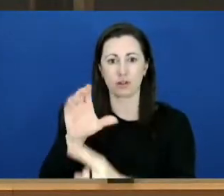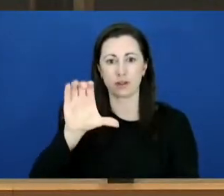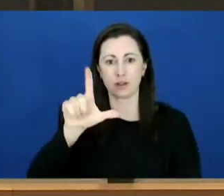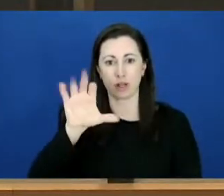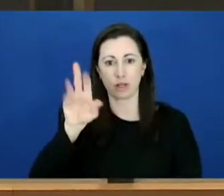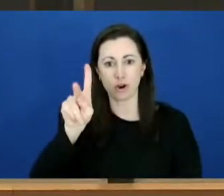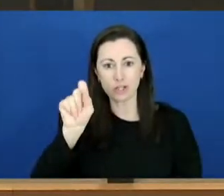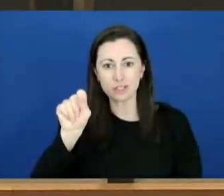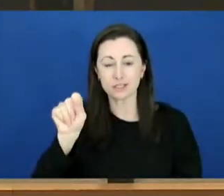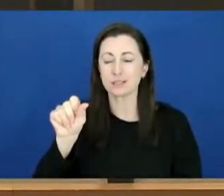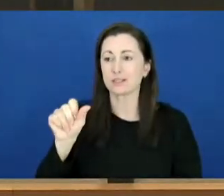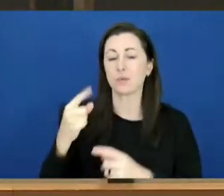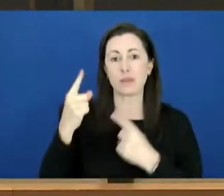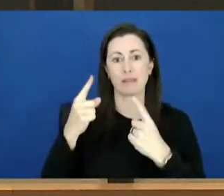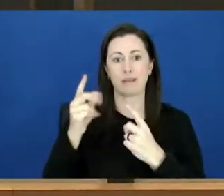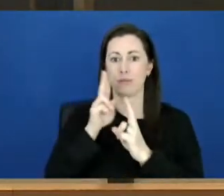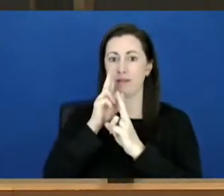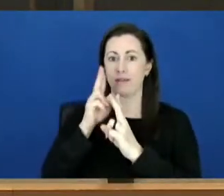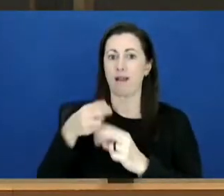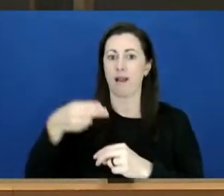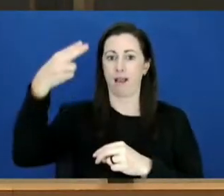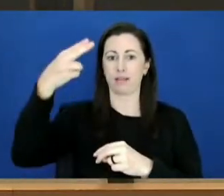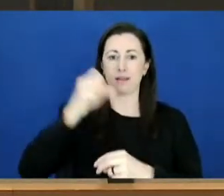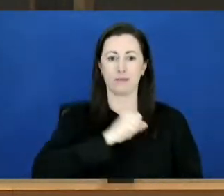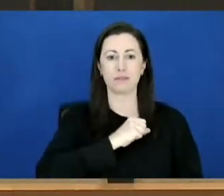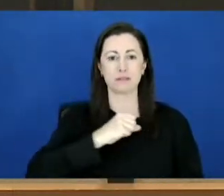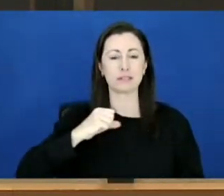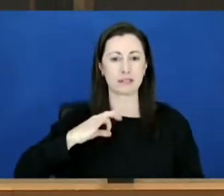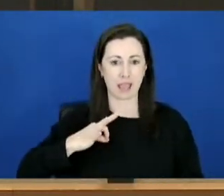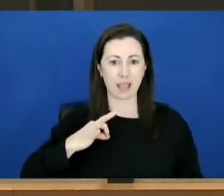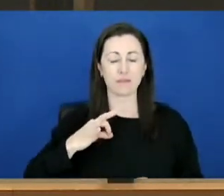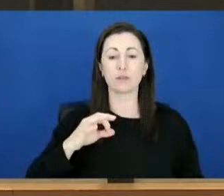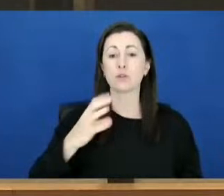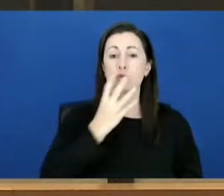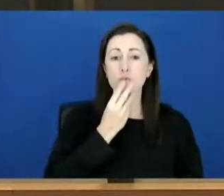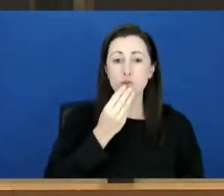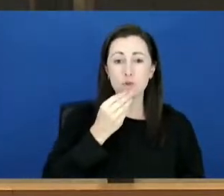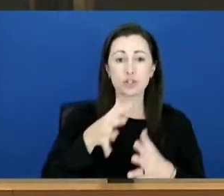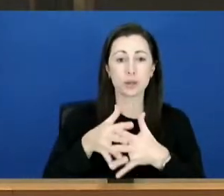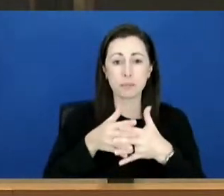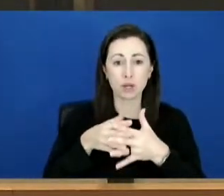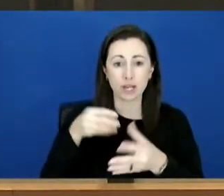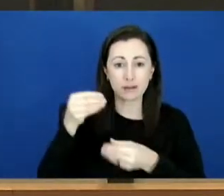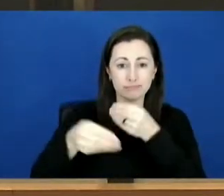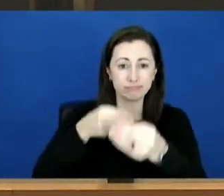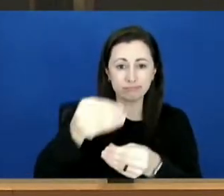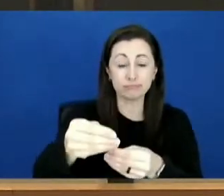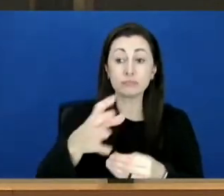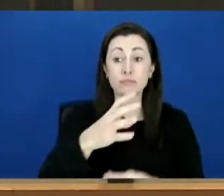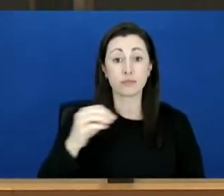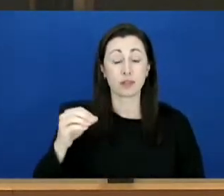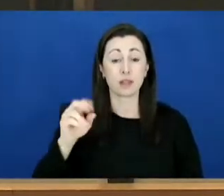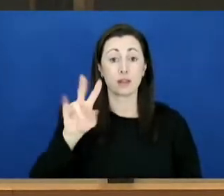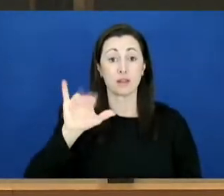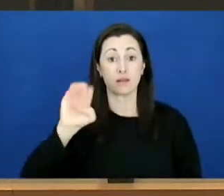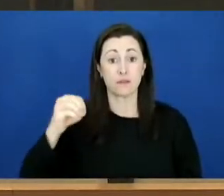HEALTH AWARENESS, HONORING, OF COURSE OUR CLERKS AND WE THINK